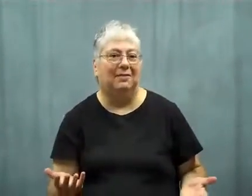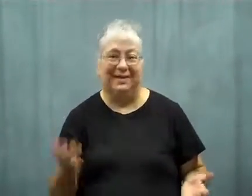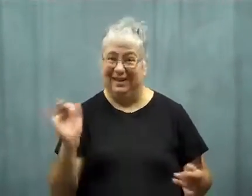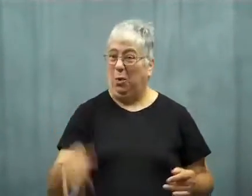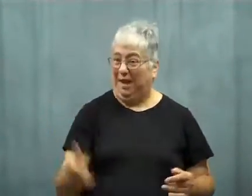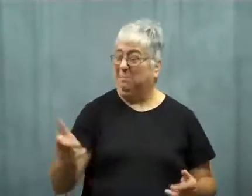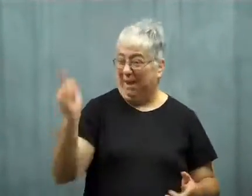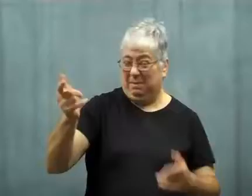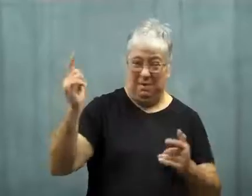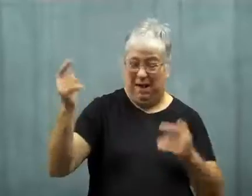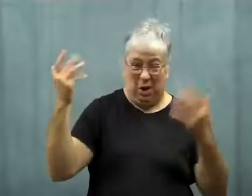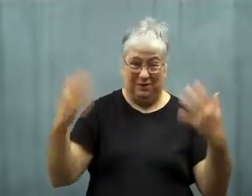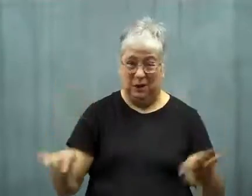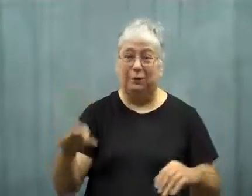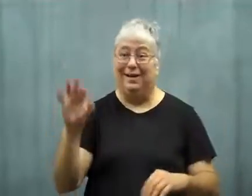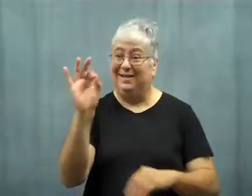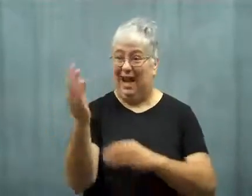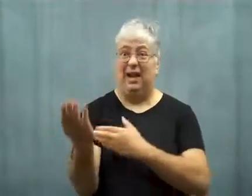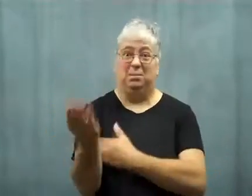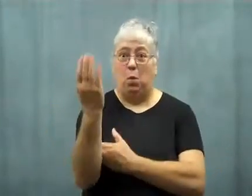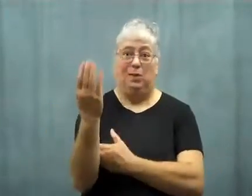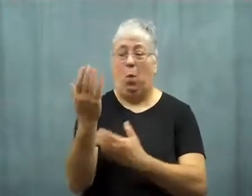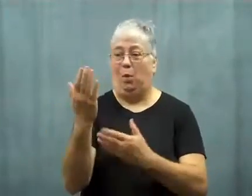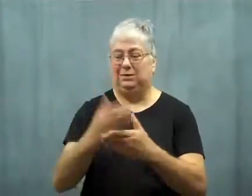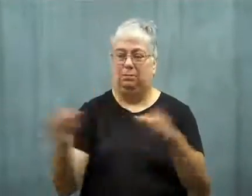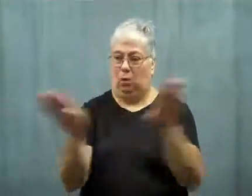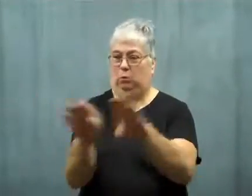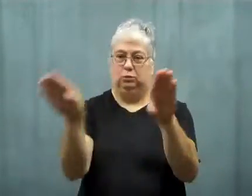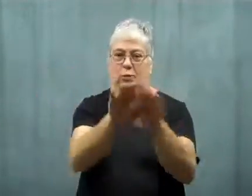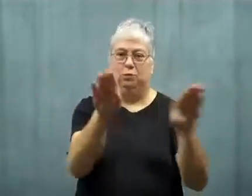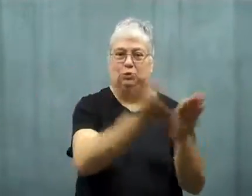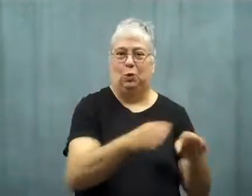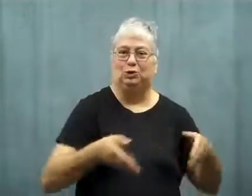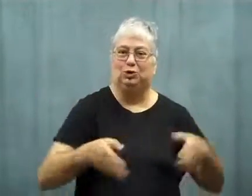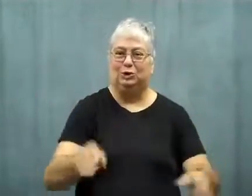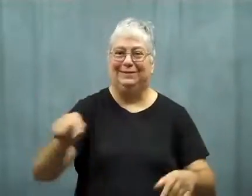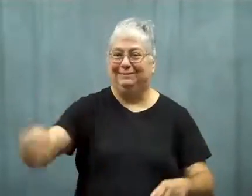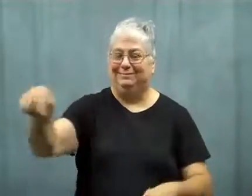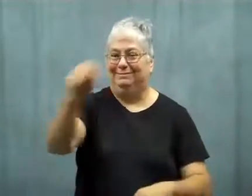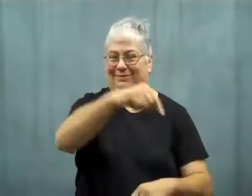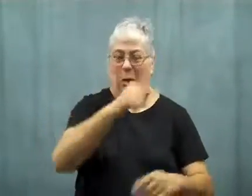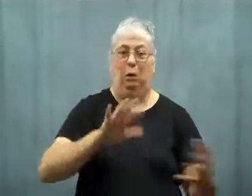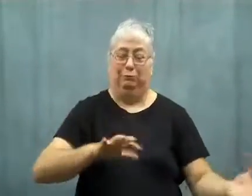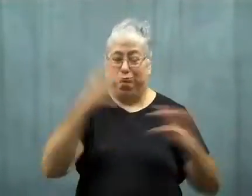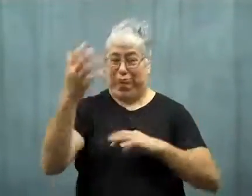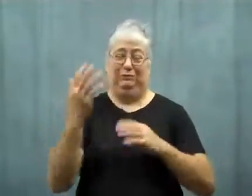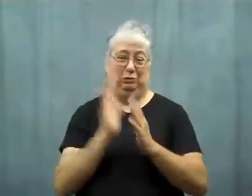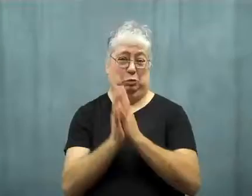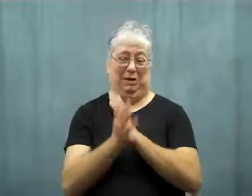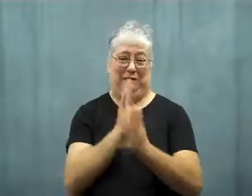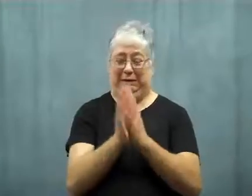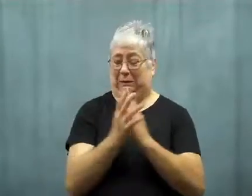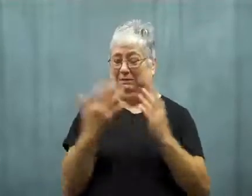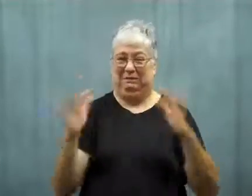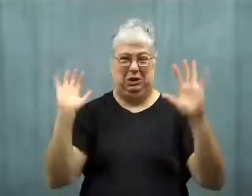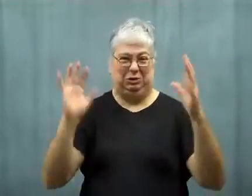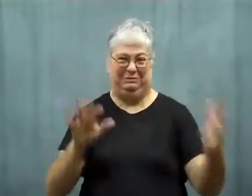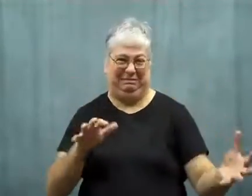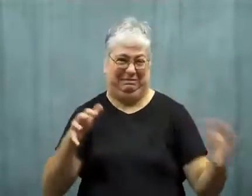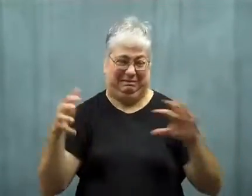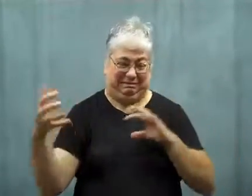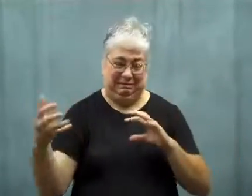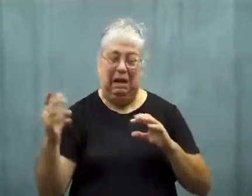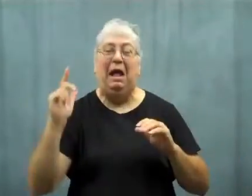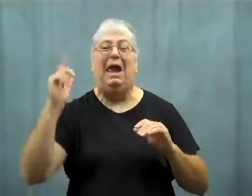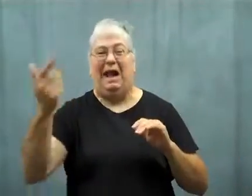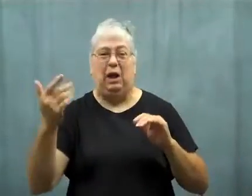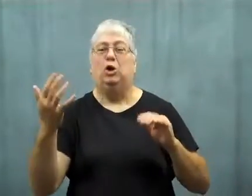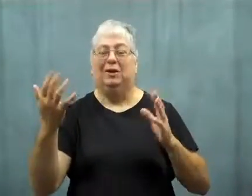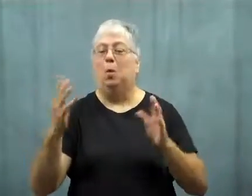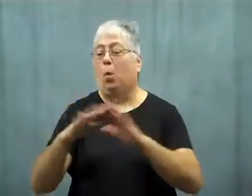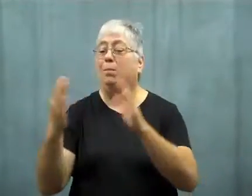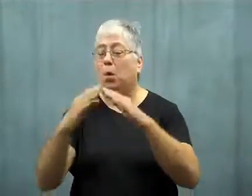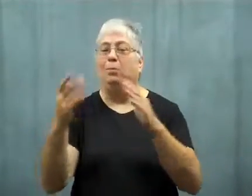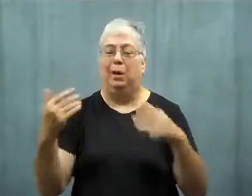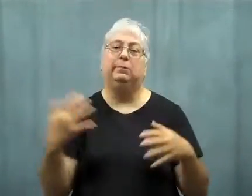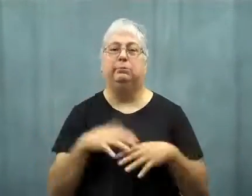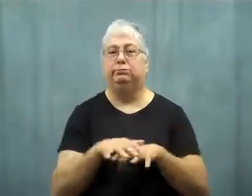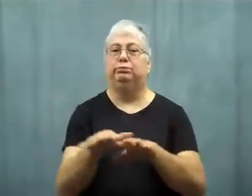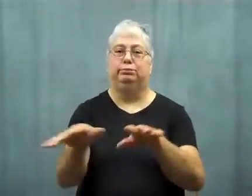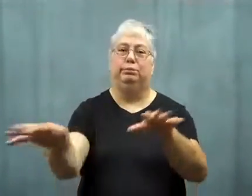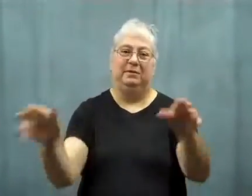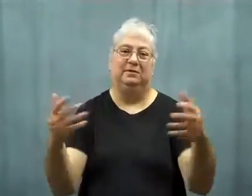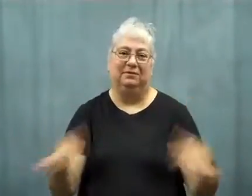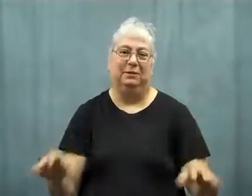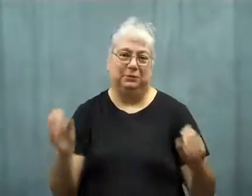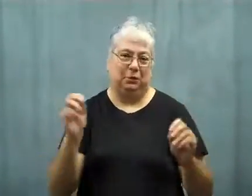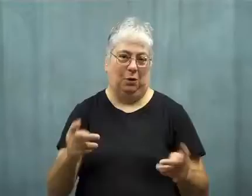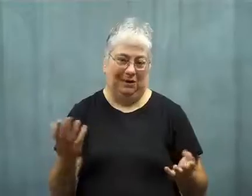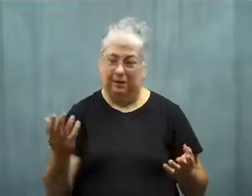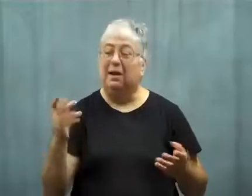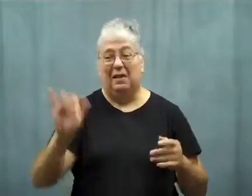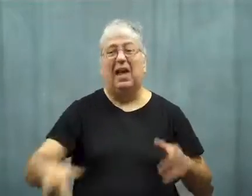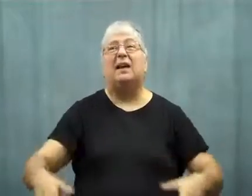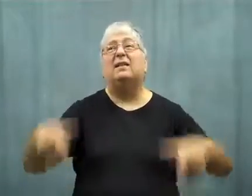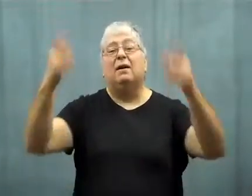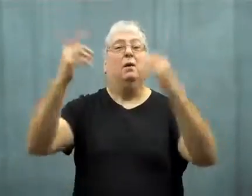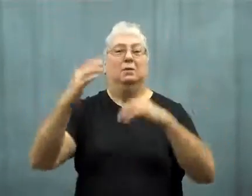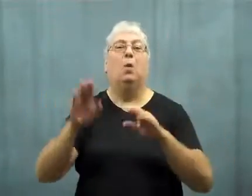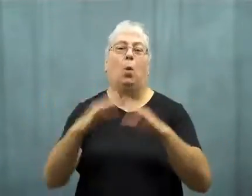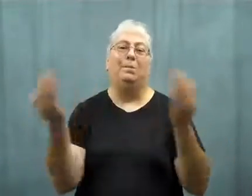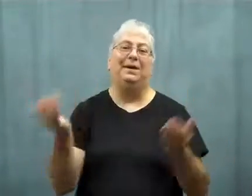In the wake of the shooting at 9 am, streets were closed, snarling traffic.